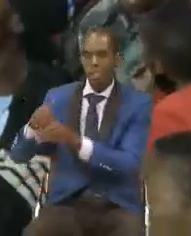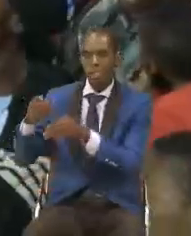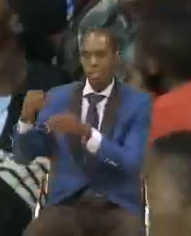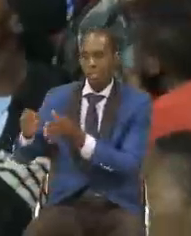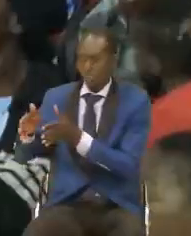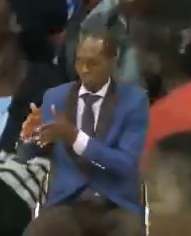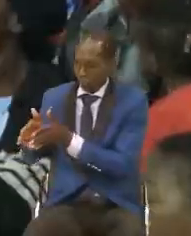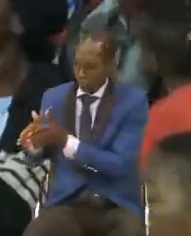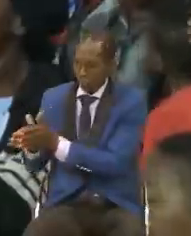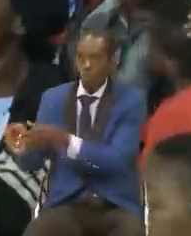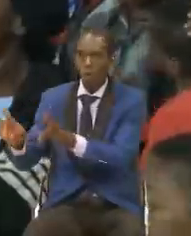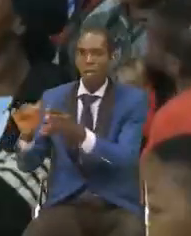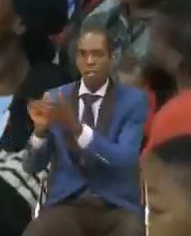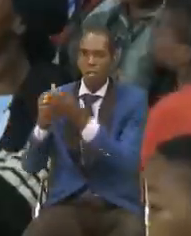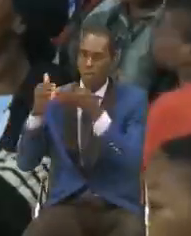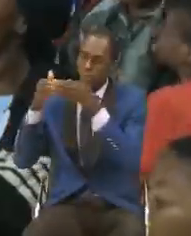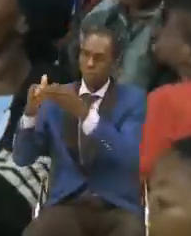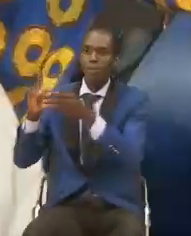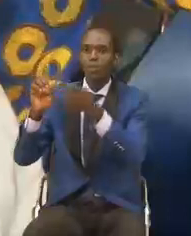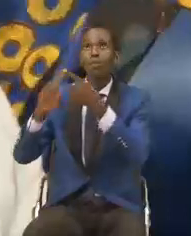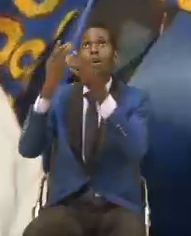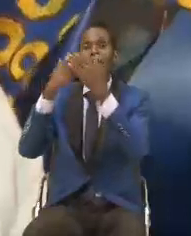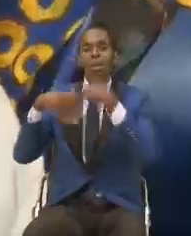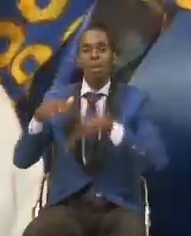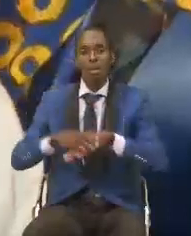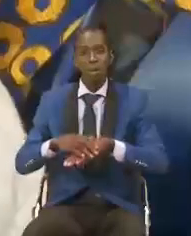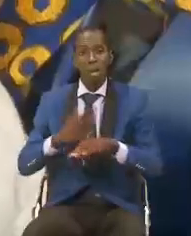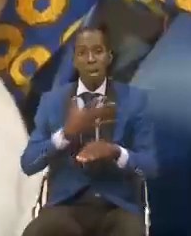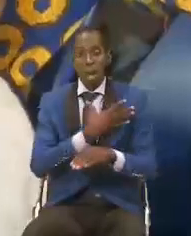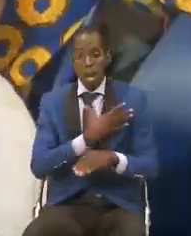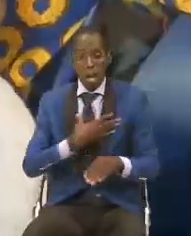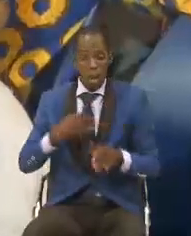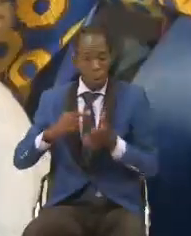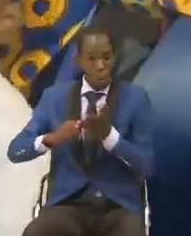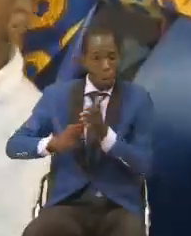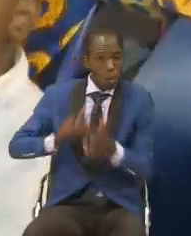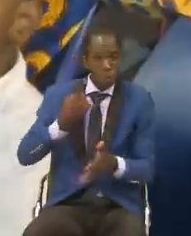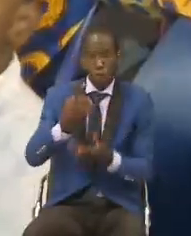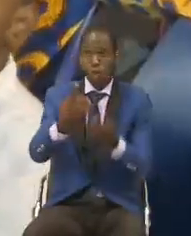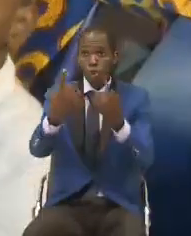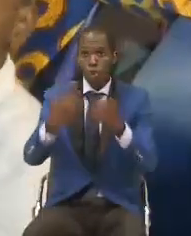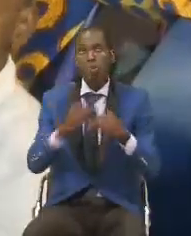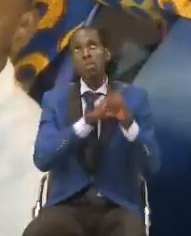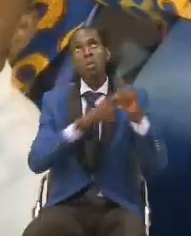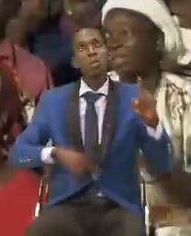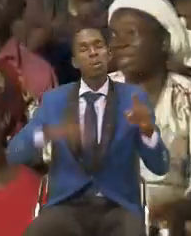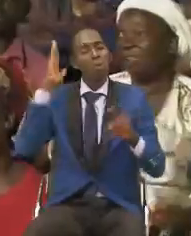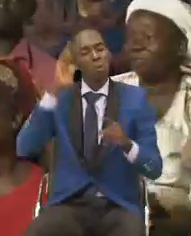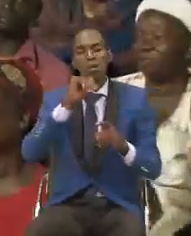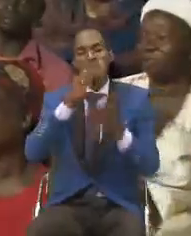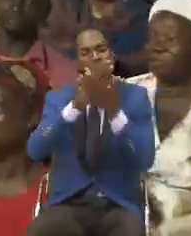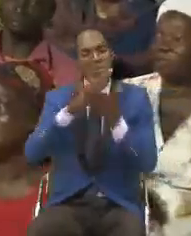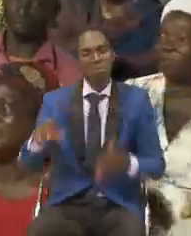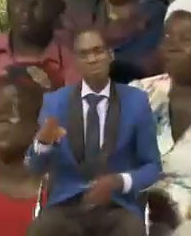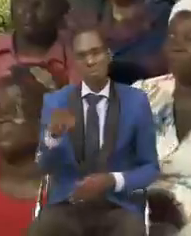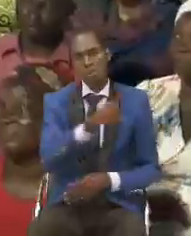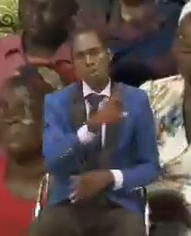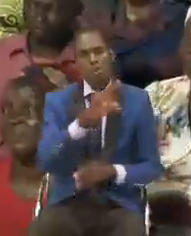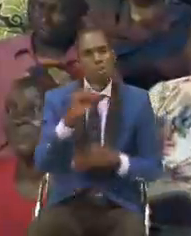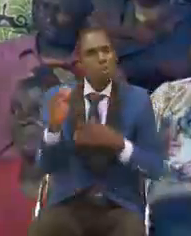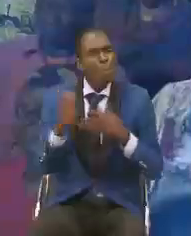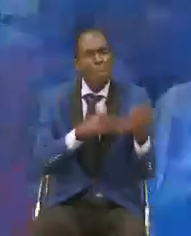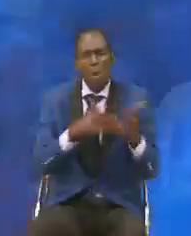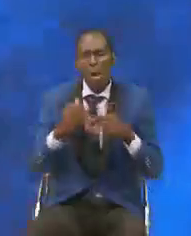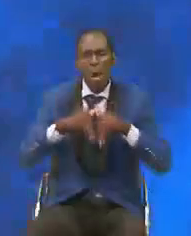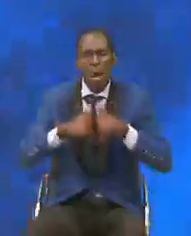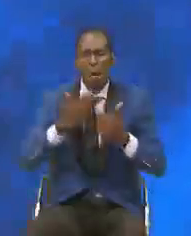walk in the narrow way that leads to heaven and once you're calm the lord will not reject you